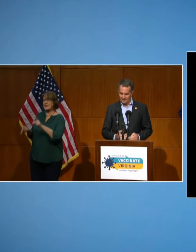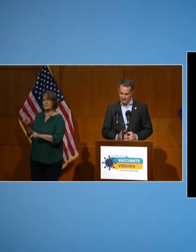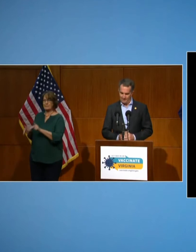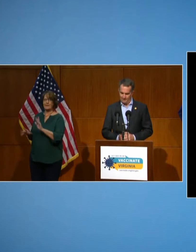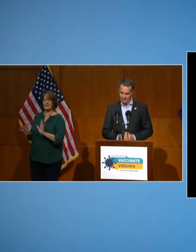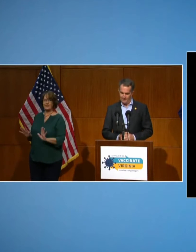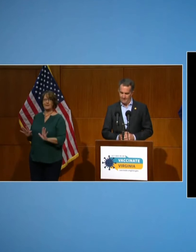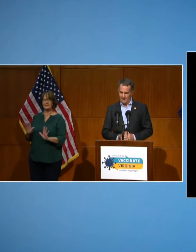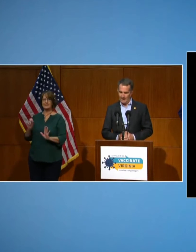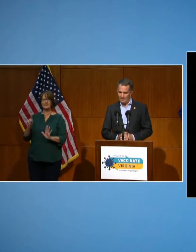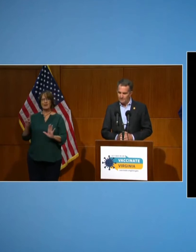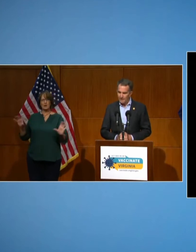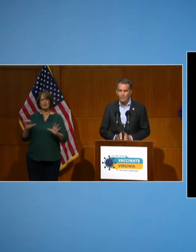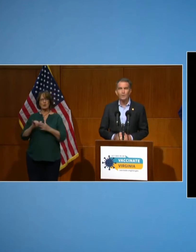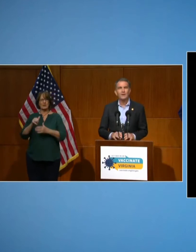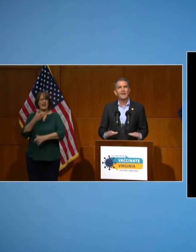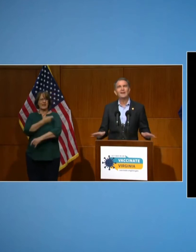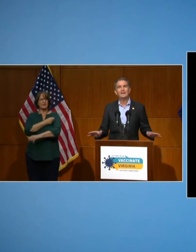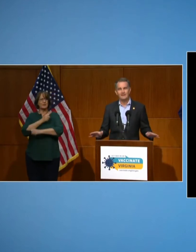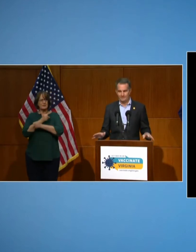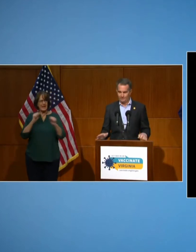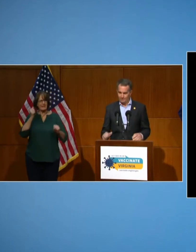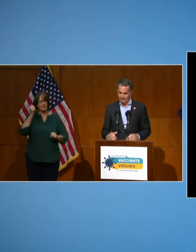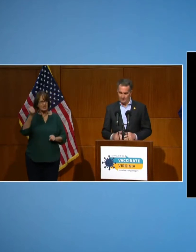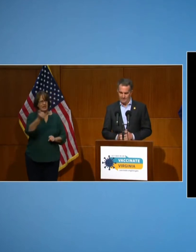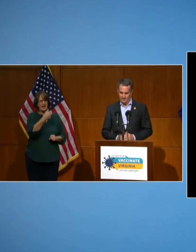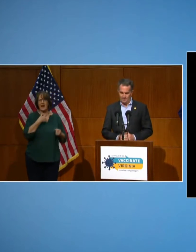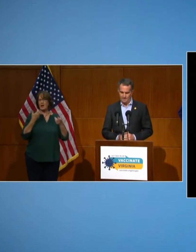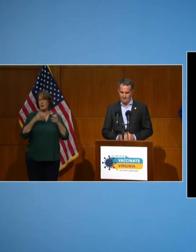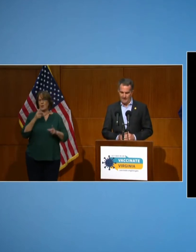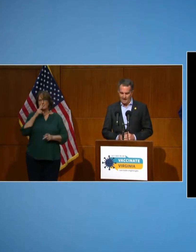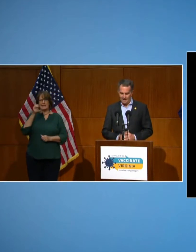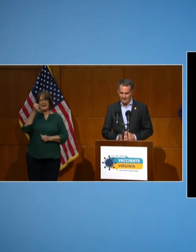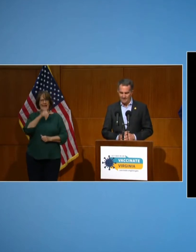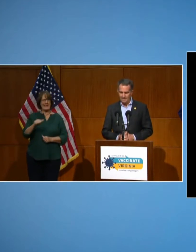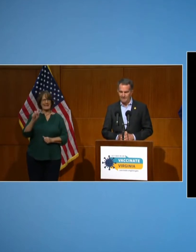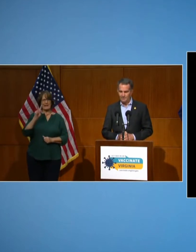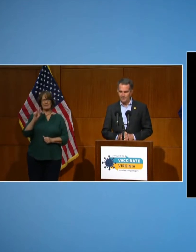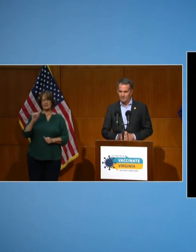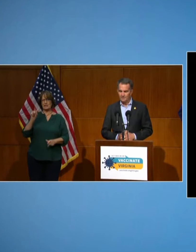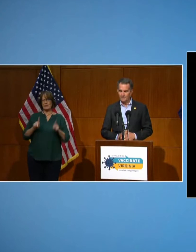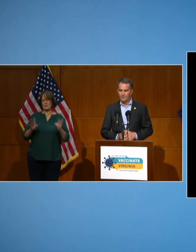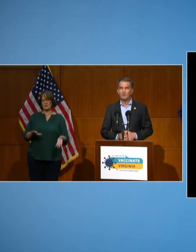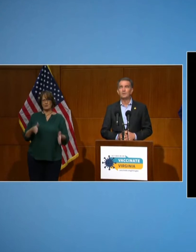save yourself. I do not want any Virginia to die, especially when it